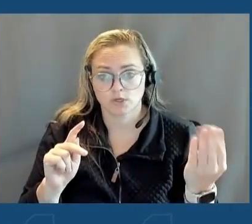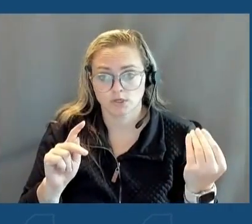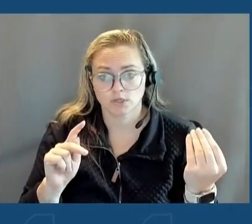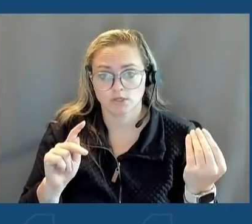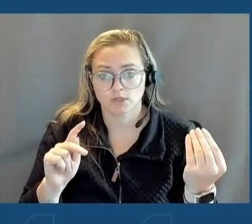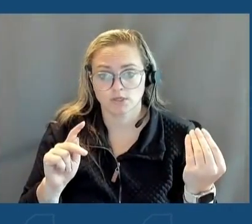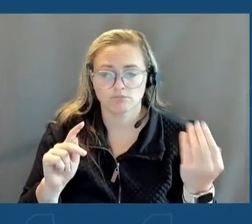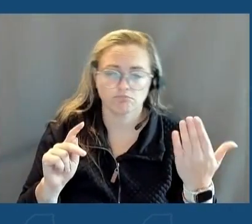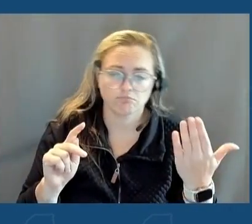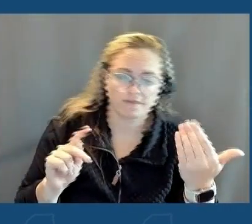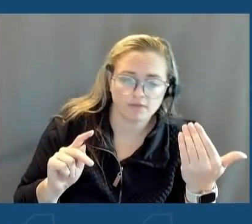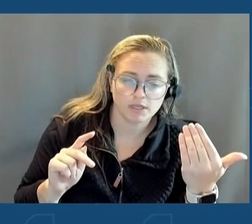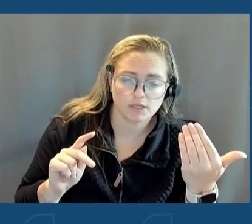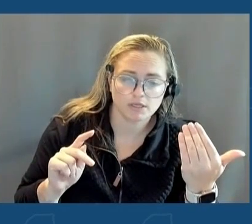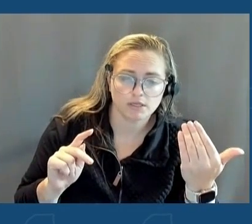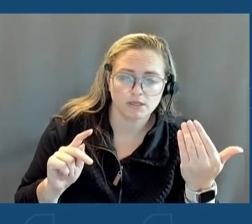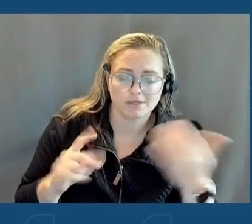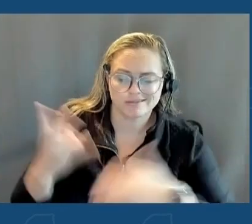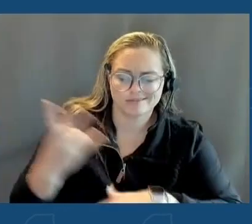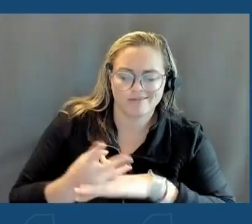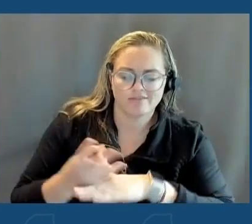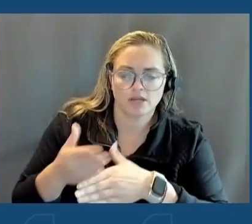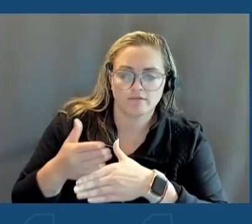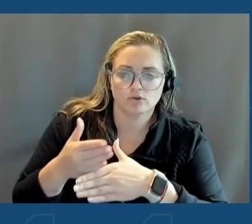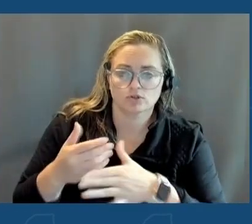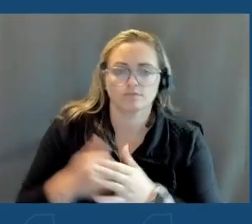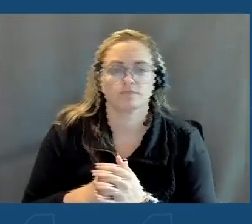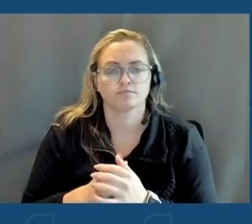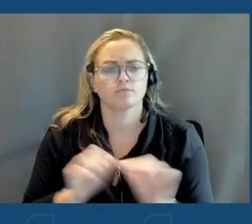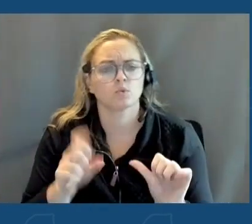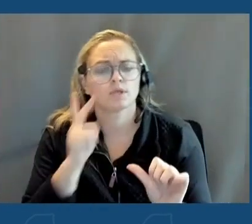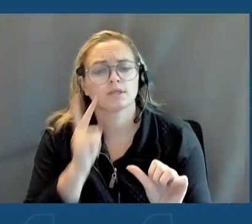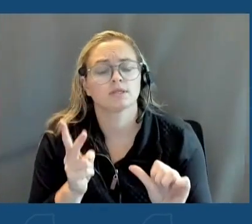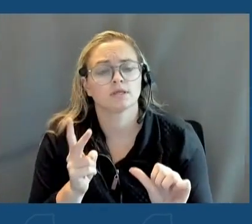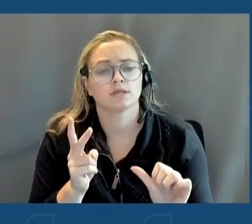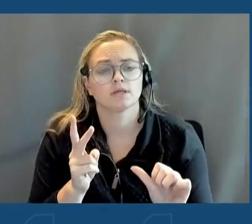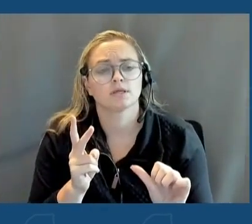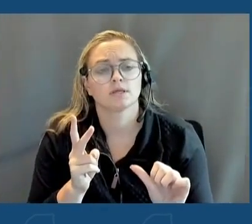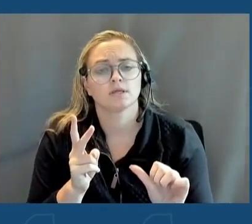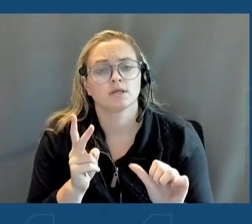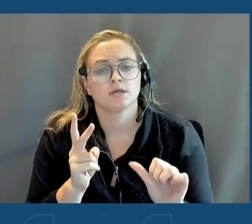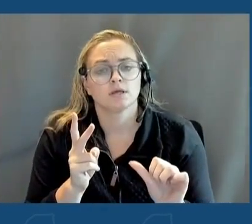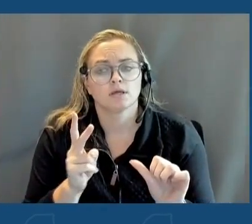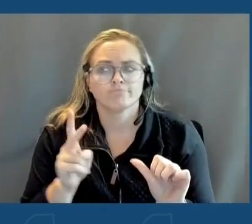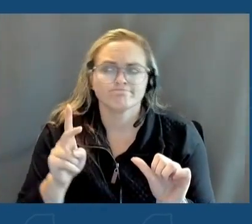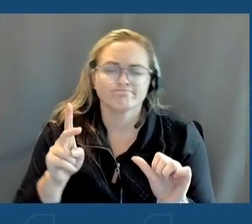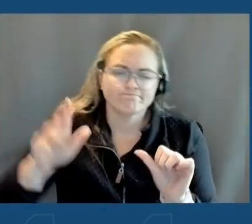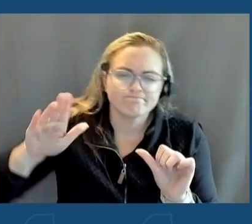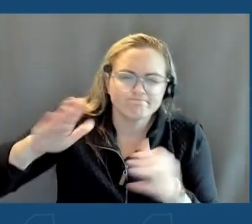IF YOU LOOK AT STATEWIDE WHERE WE HAVE BEEN, THE AVERAGE CASES